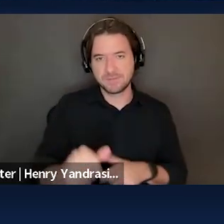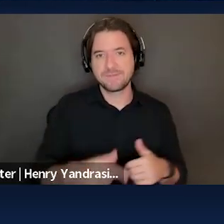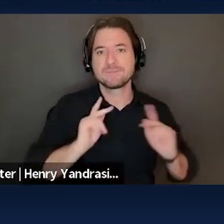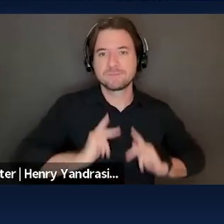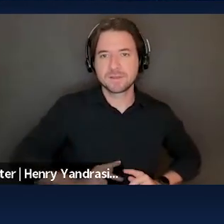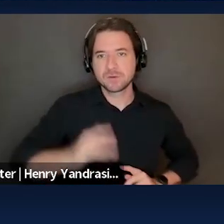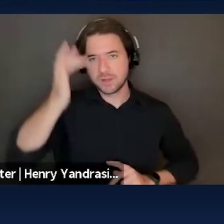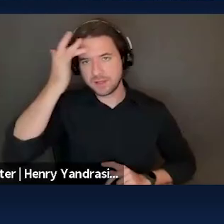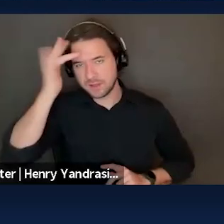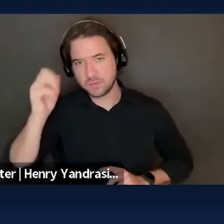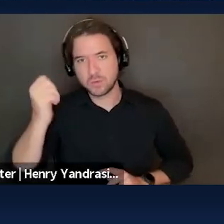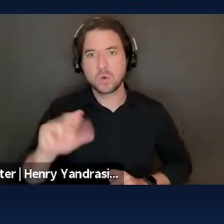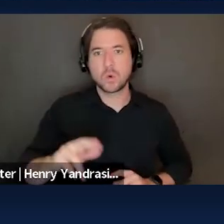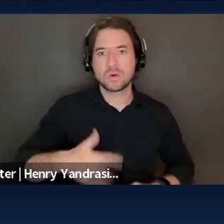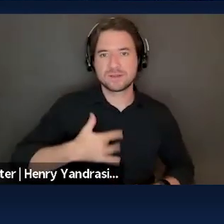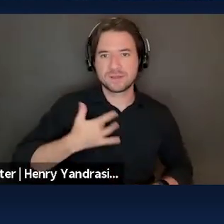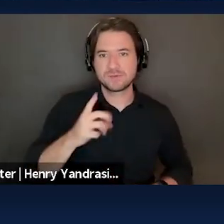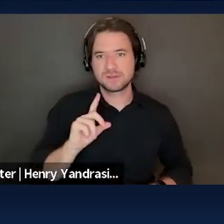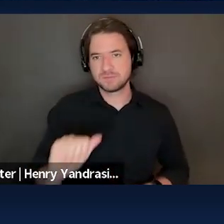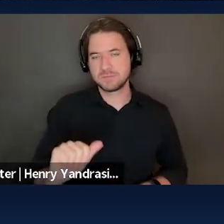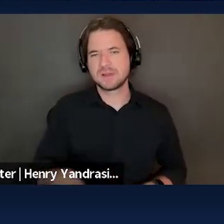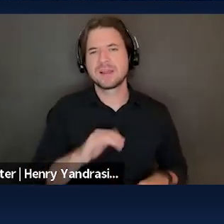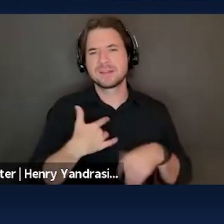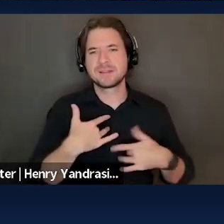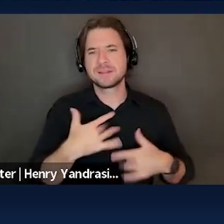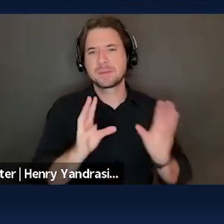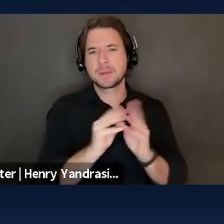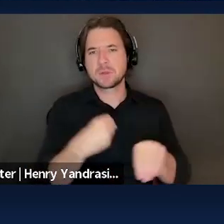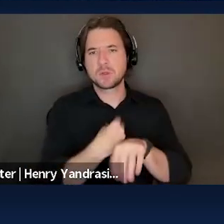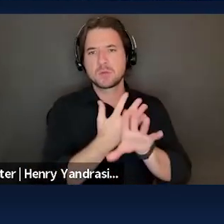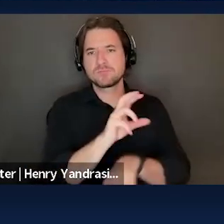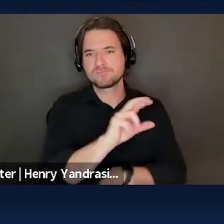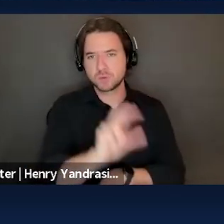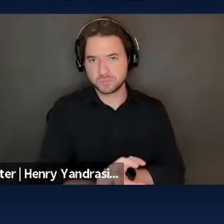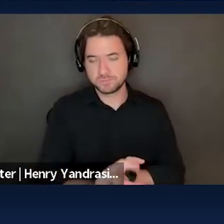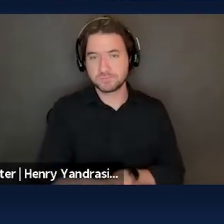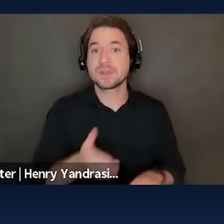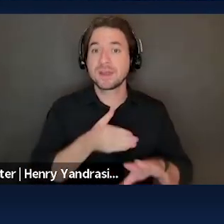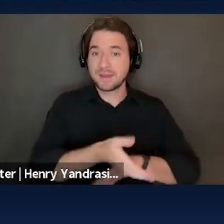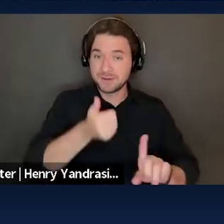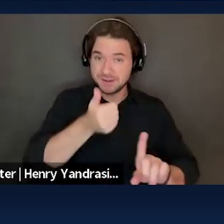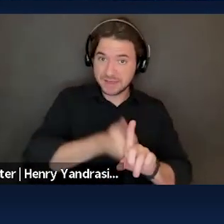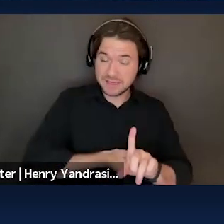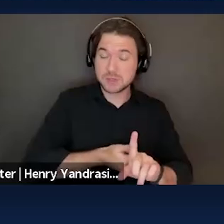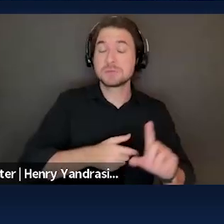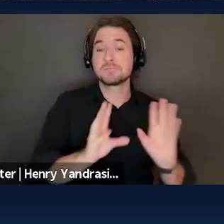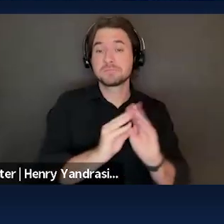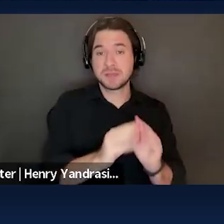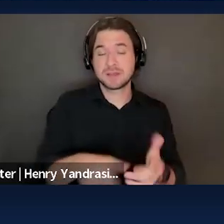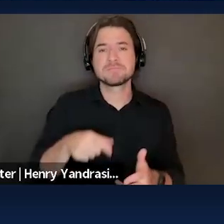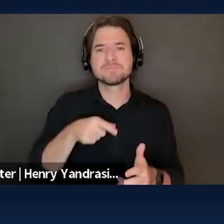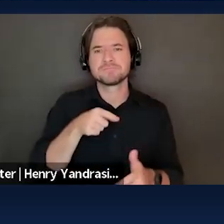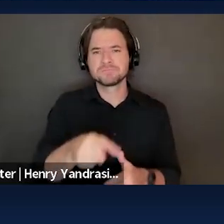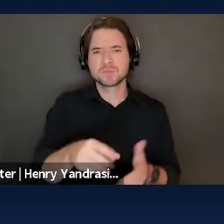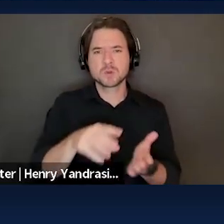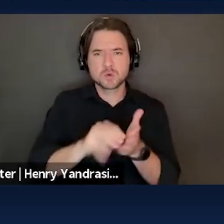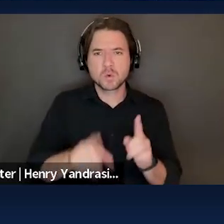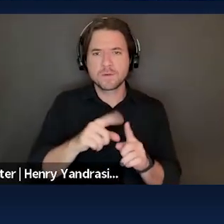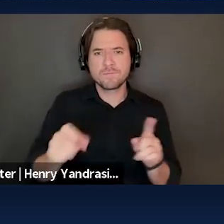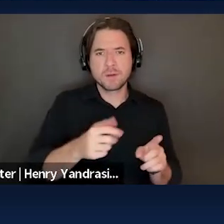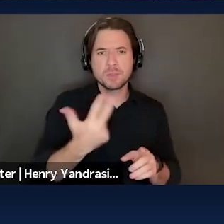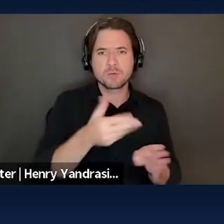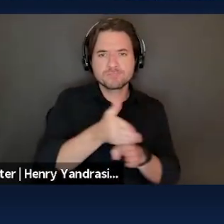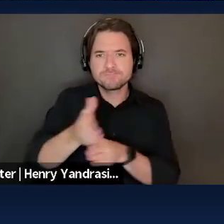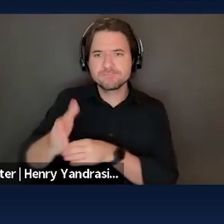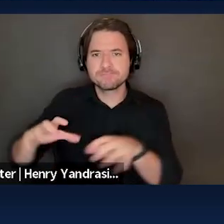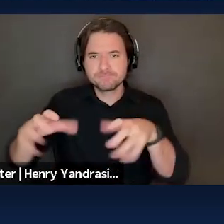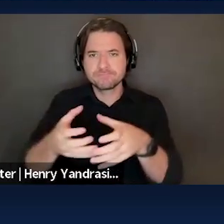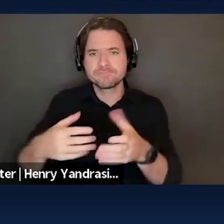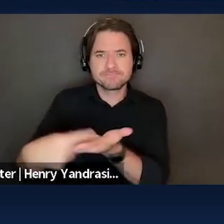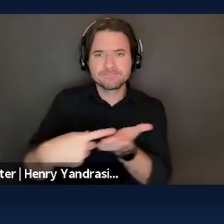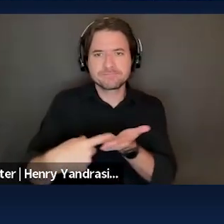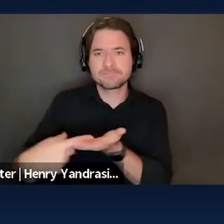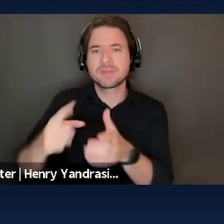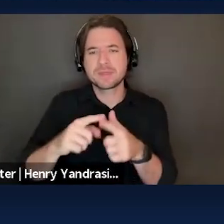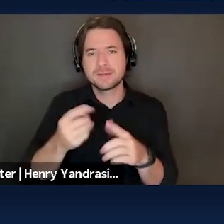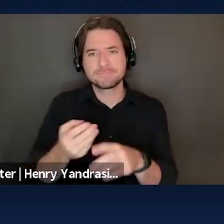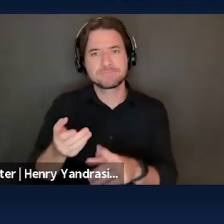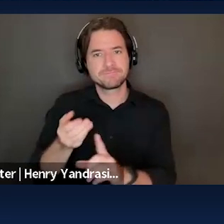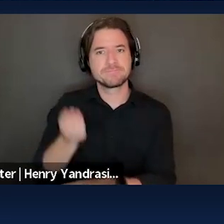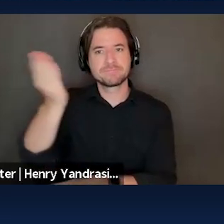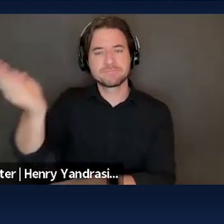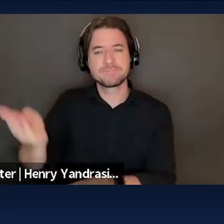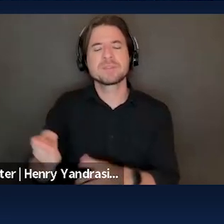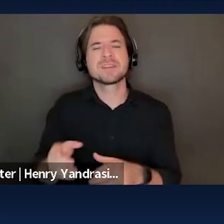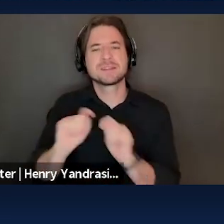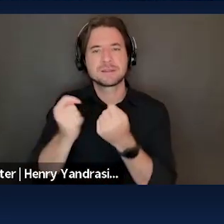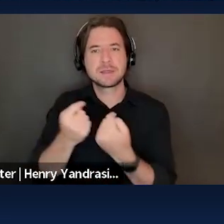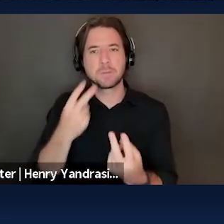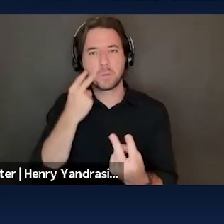And most often, this occurred over Zoom. After each client meeting, the interprofessional student team deprived by sharing their reflections and submitting a team reflection, and then after that, students submitted individual reflections.